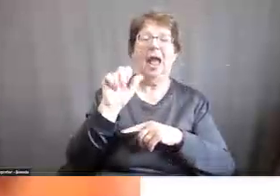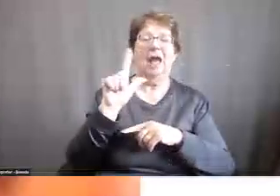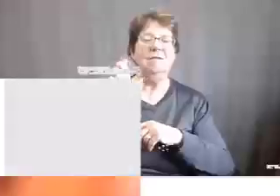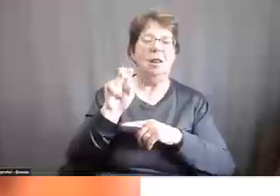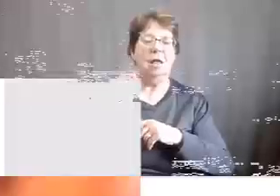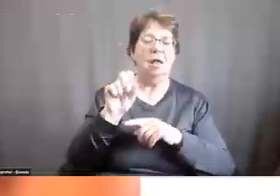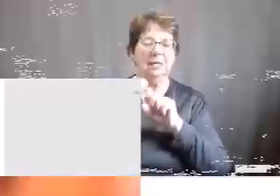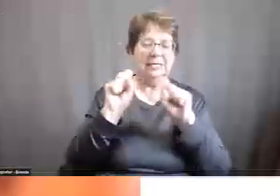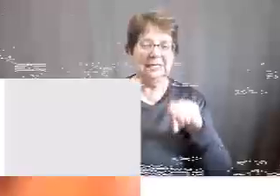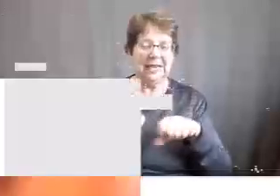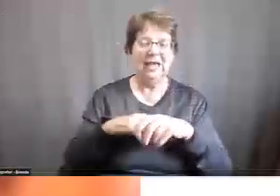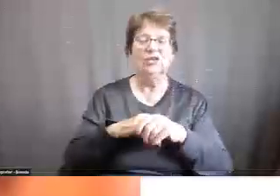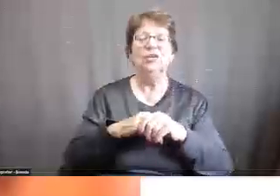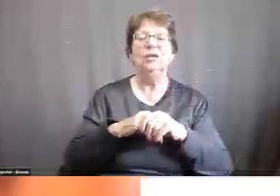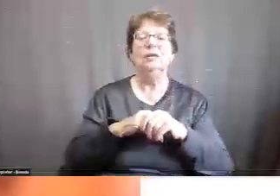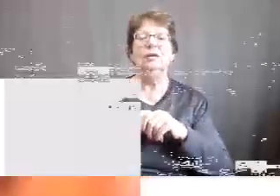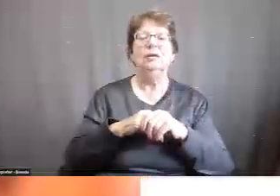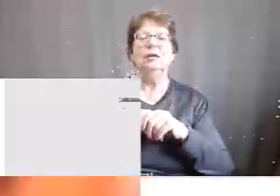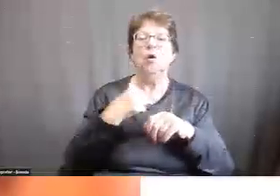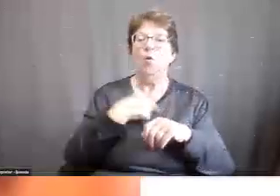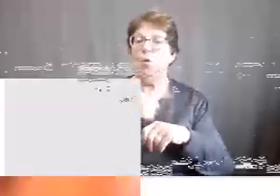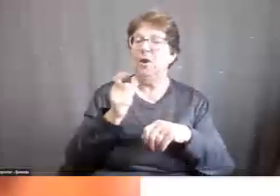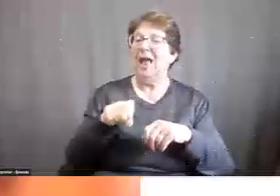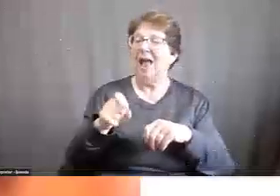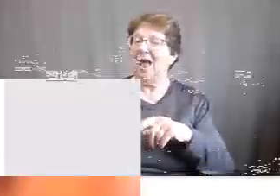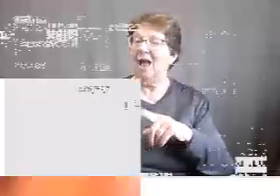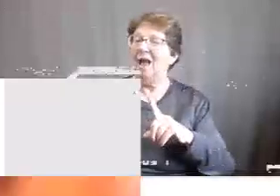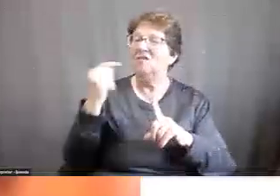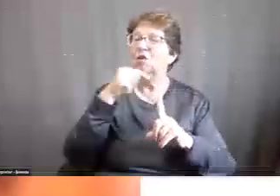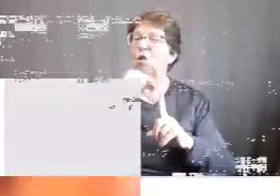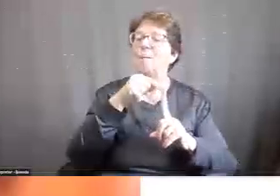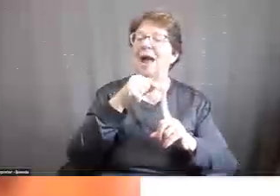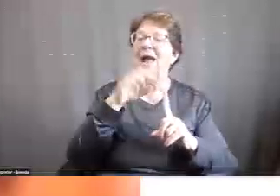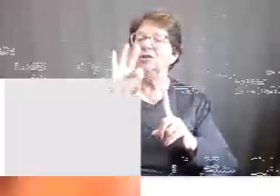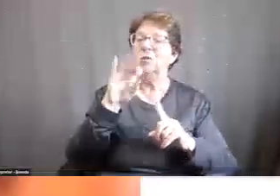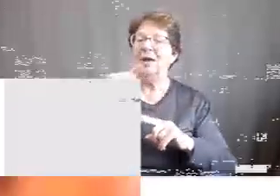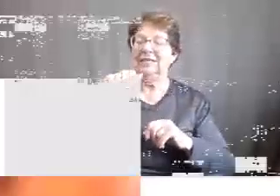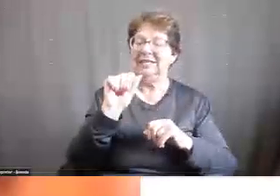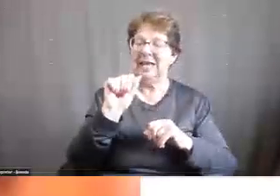Boardroom: we would have to go back to FTA and…